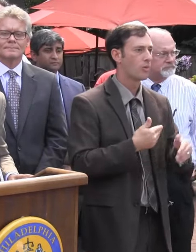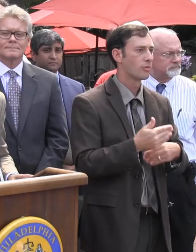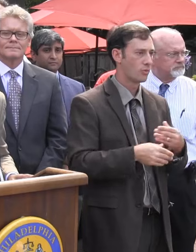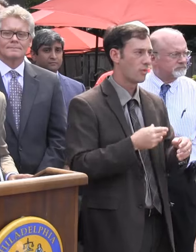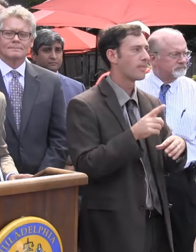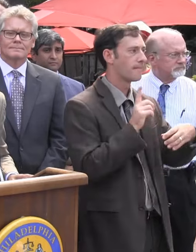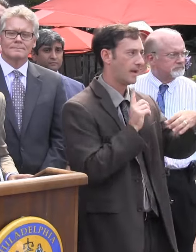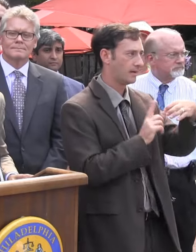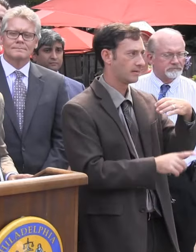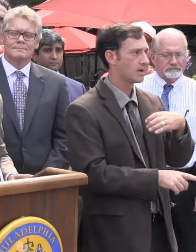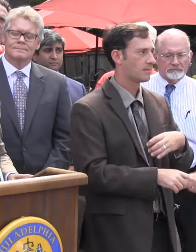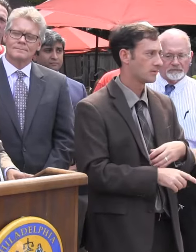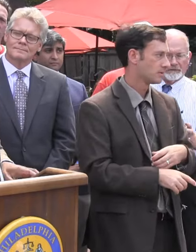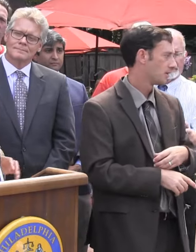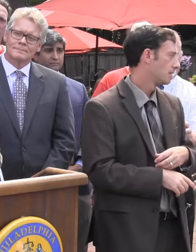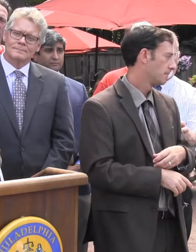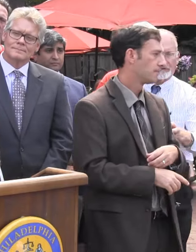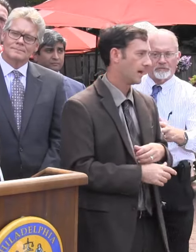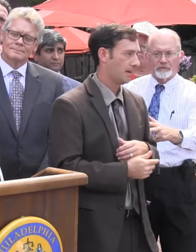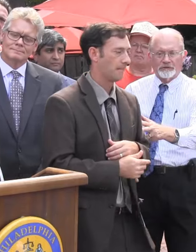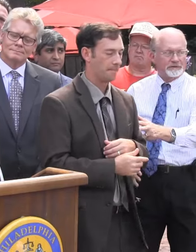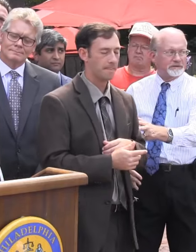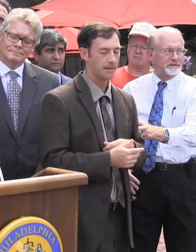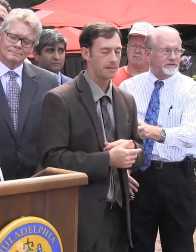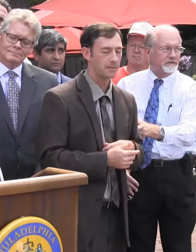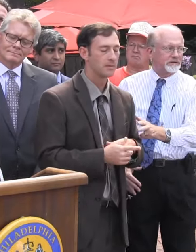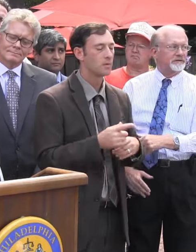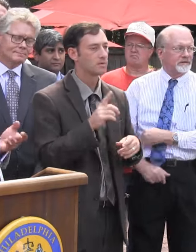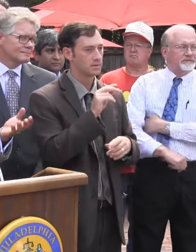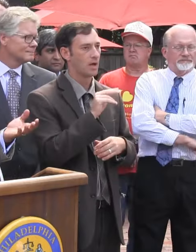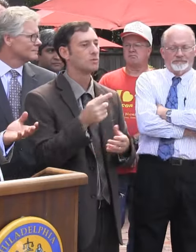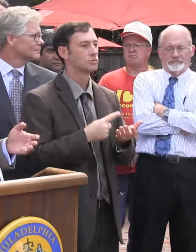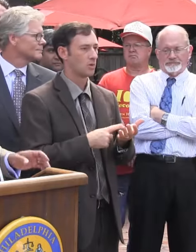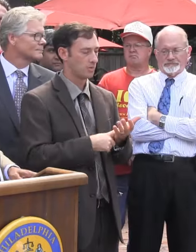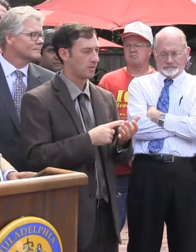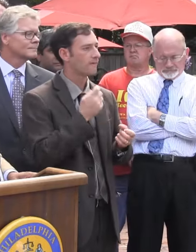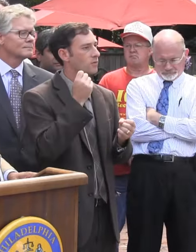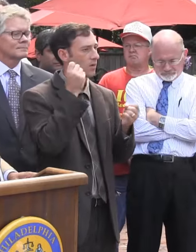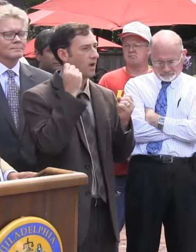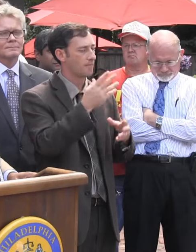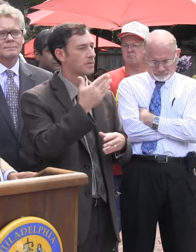that Donna was talking about earlier. And I think for obvious reasons there will be